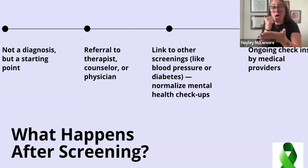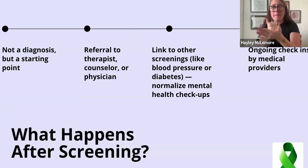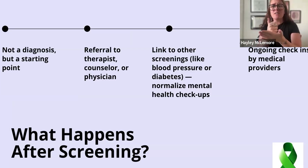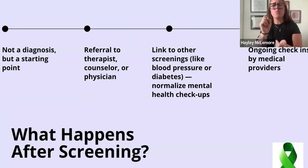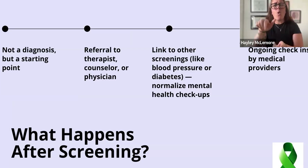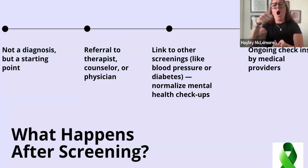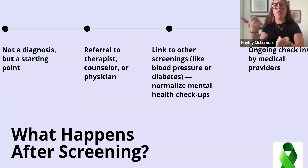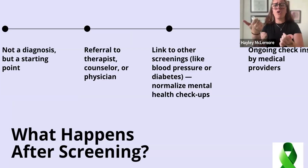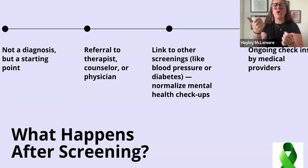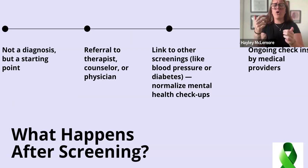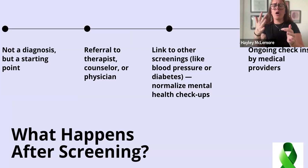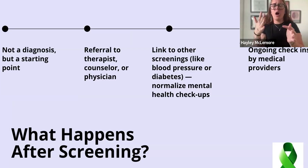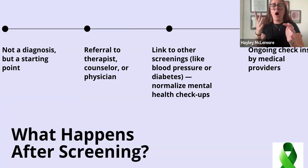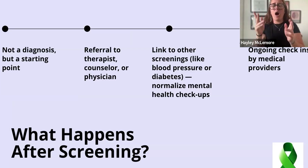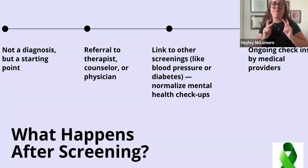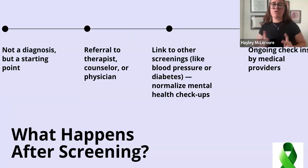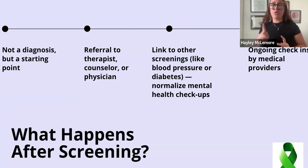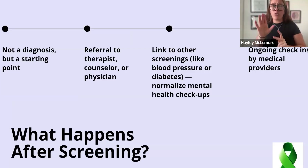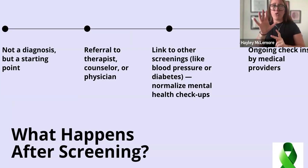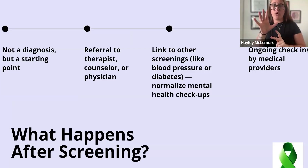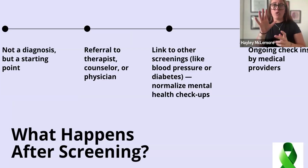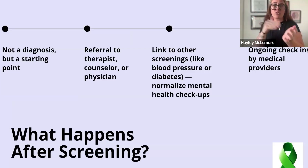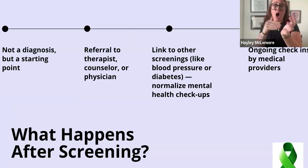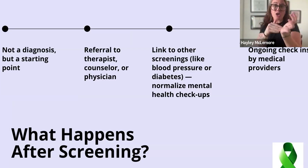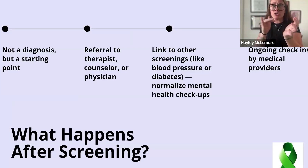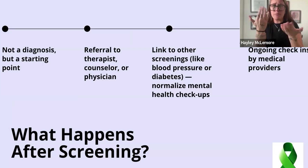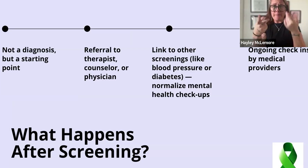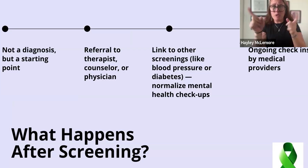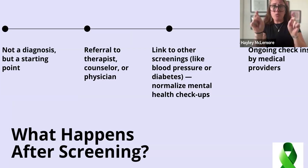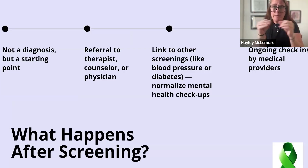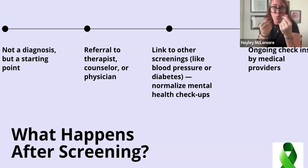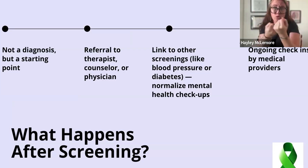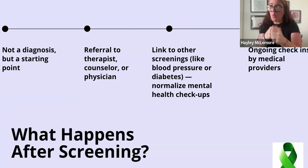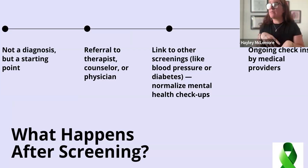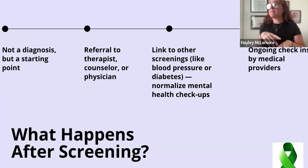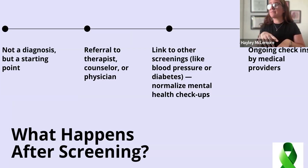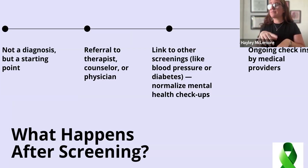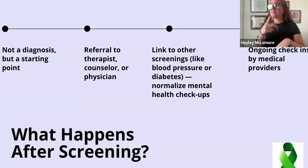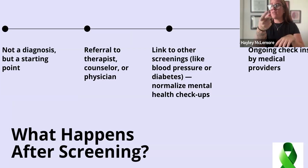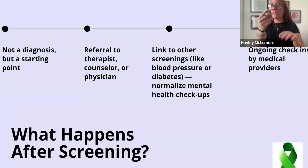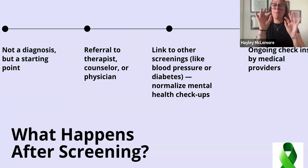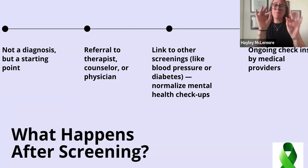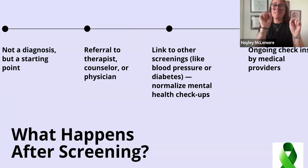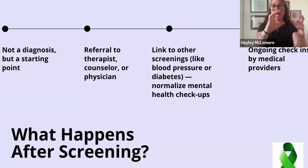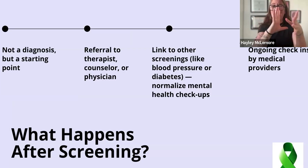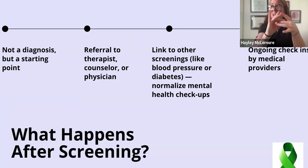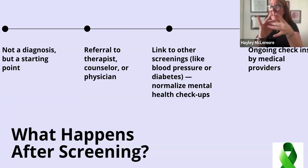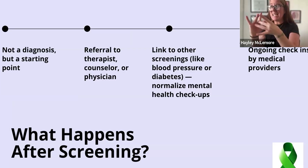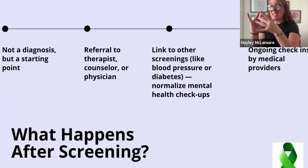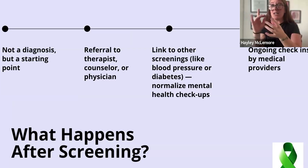referrals to therapy, and to get the help that you need. Maybe that would be going to another doctor that you need more support for.